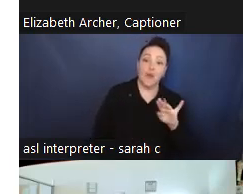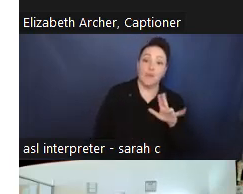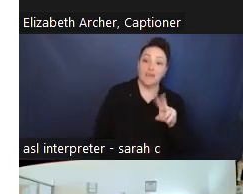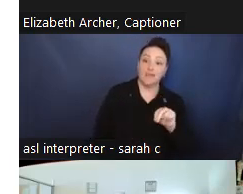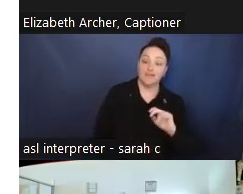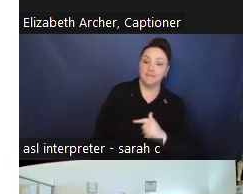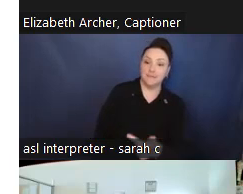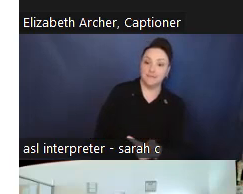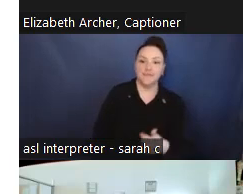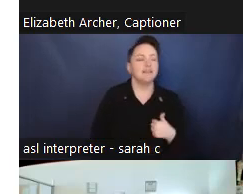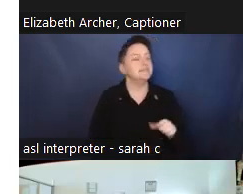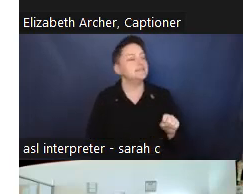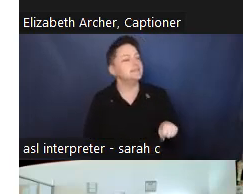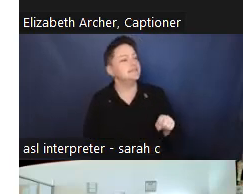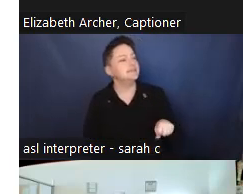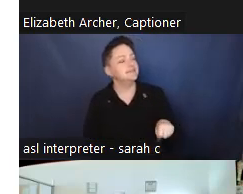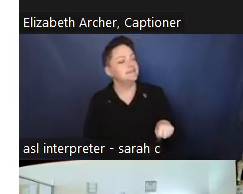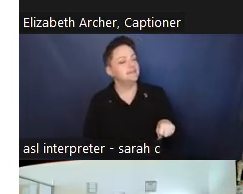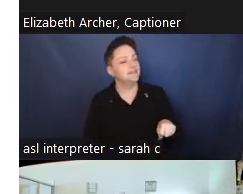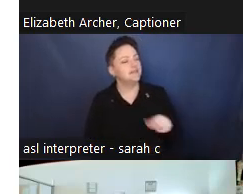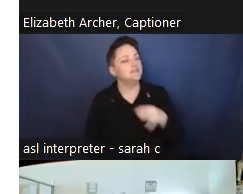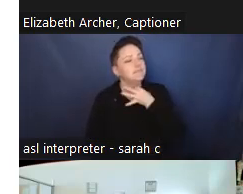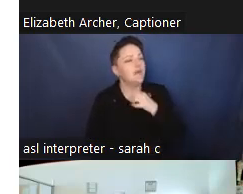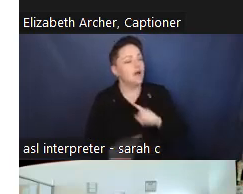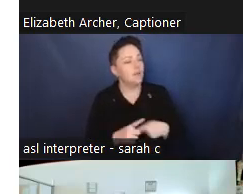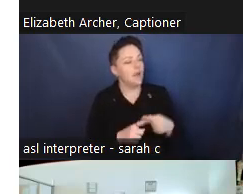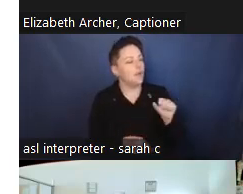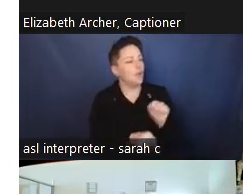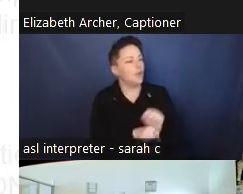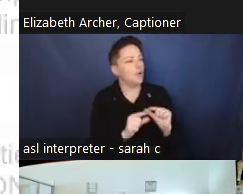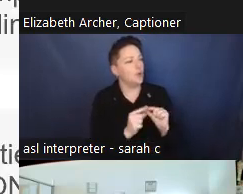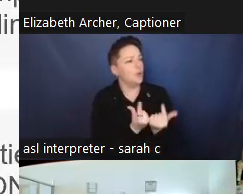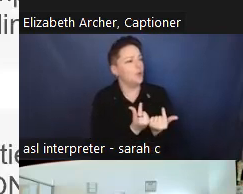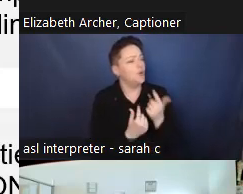I just had a question about your work group. Can you give a sense of who is already attending